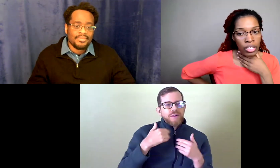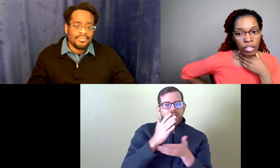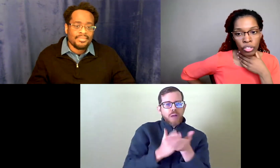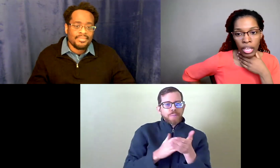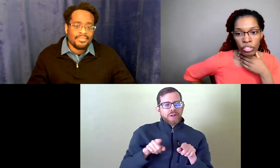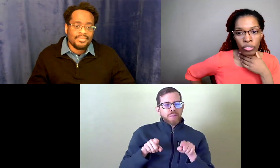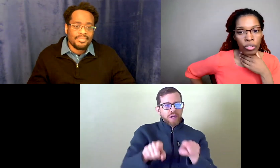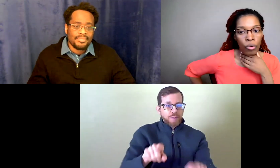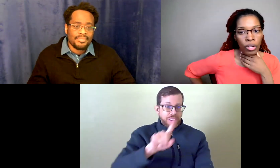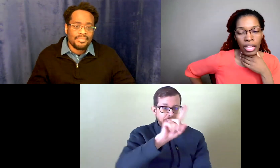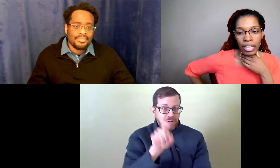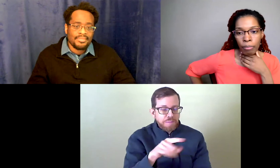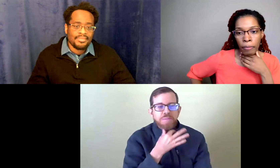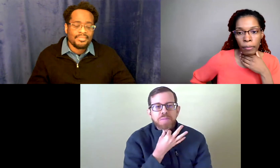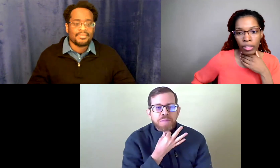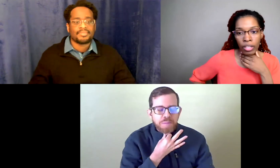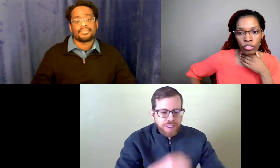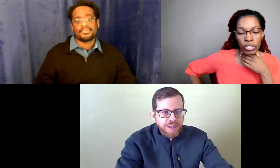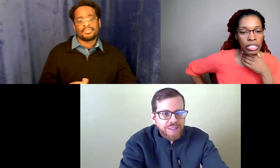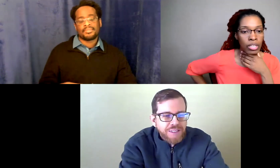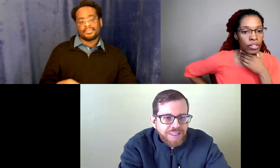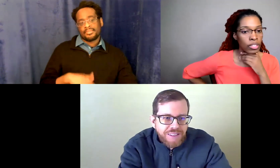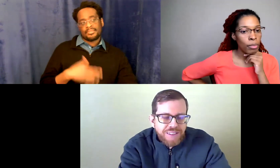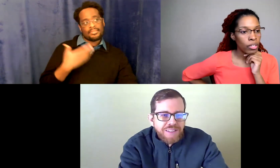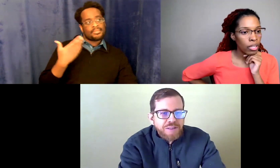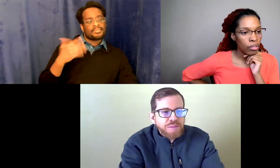international or contacted people from other countries to see if there's any parallels